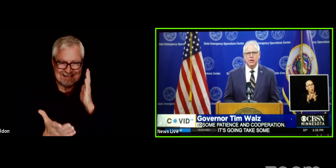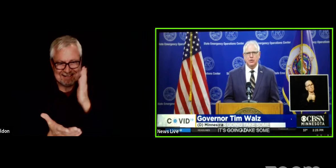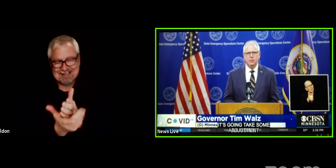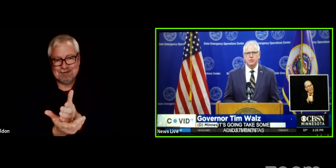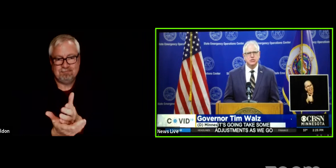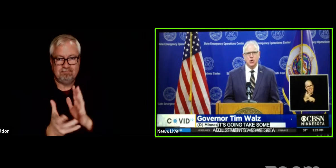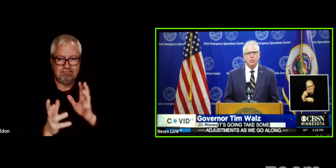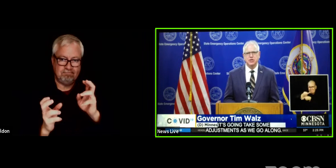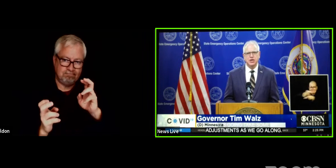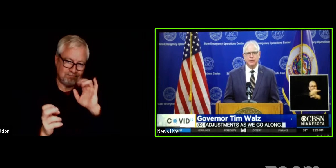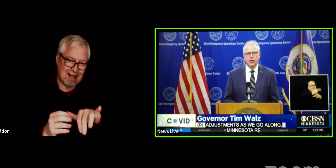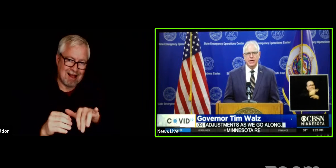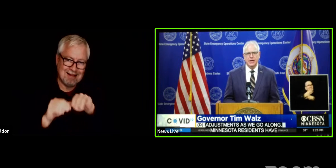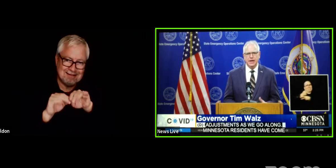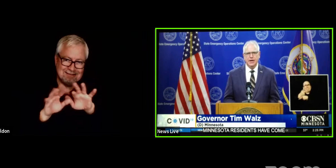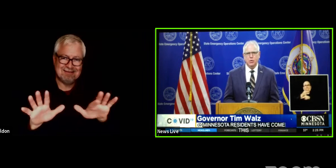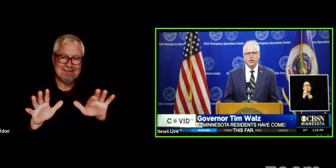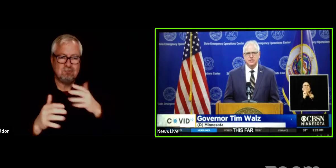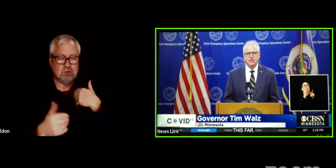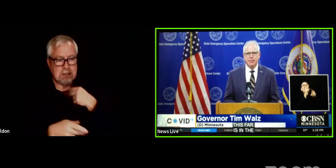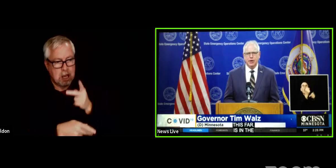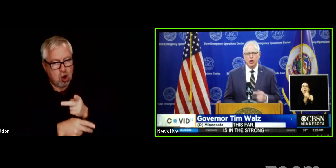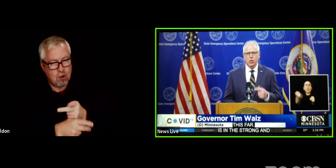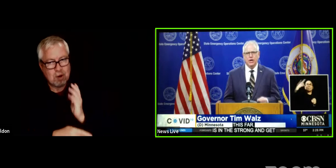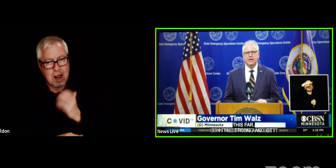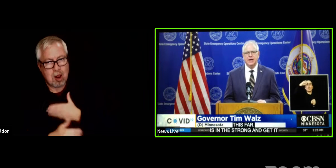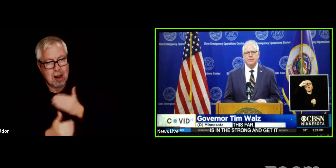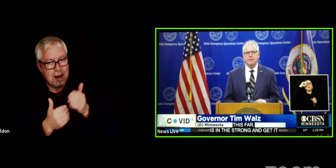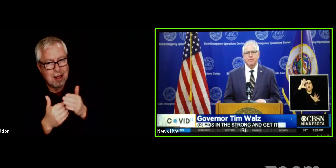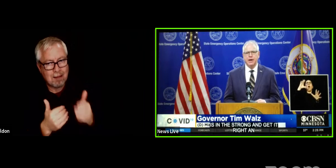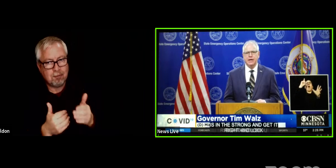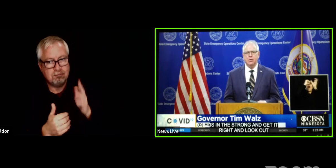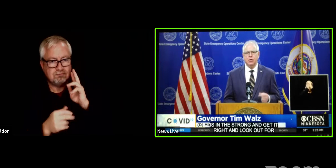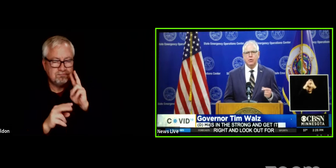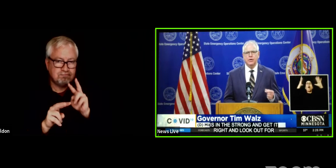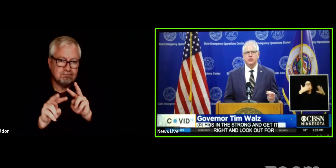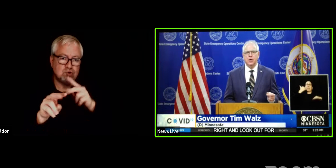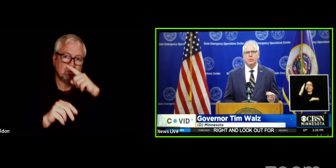COULD BE SO MUCH DIFFERENT THAN WE WERE THIS SUMMER. WE'LL TAKE A BIT OF A BREAK HERE, WE'LL JOIN WITH